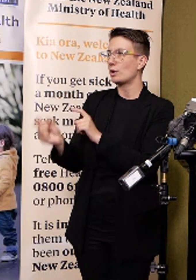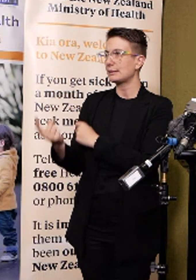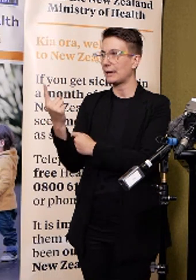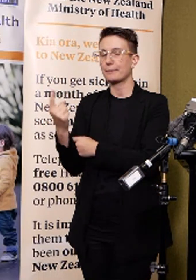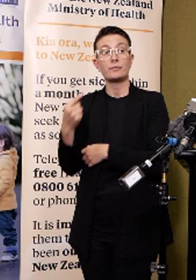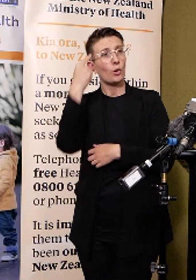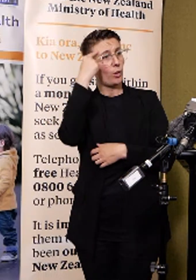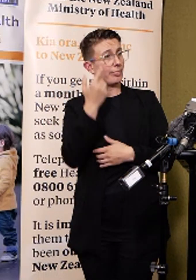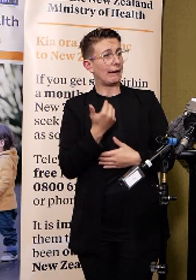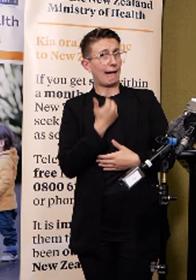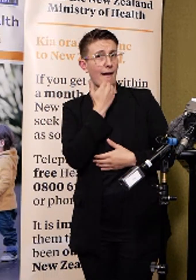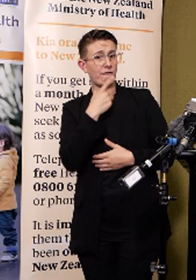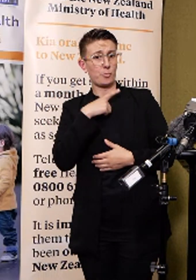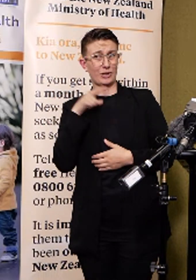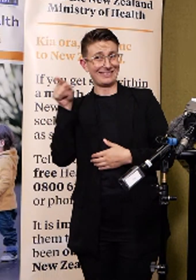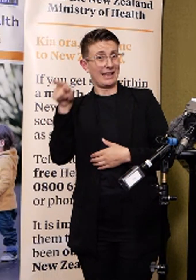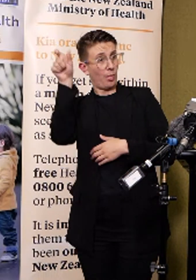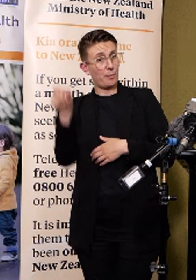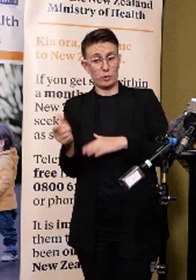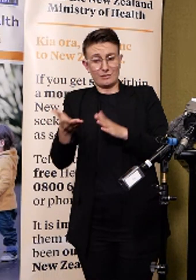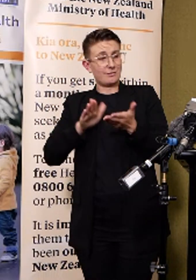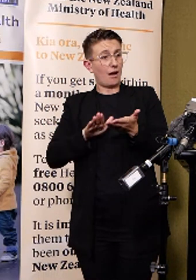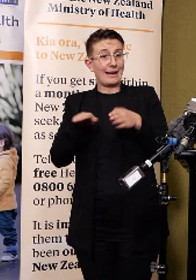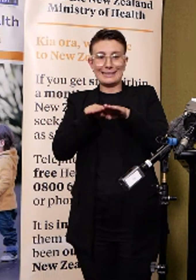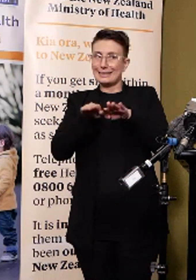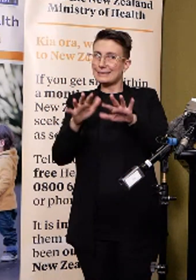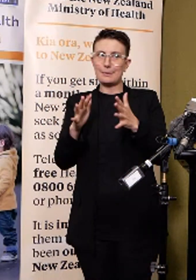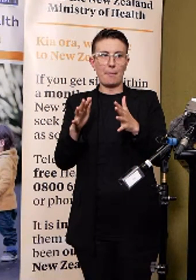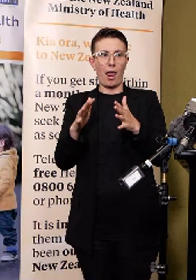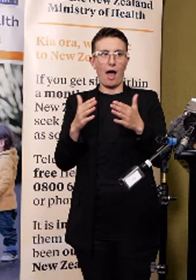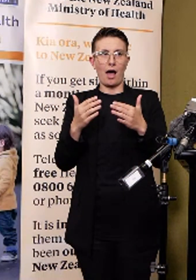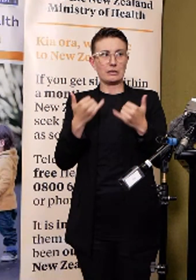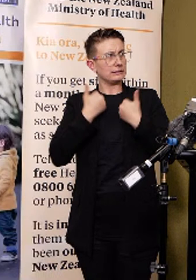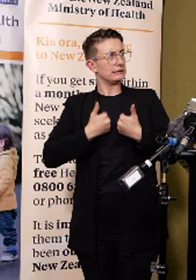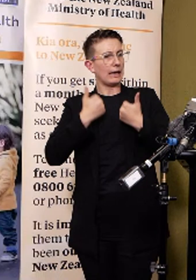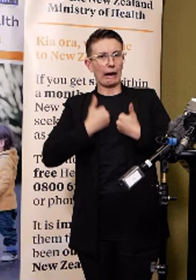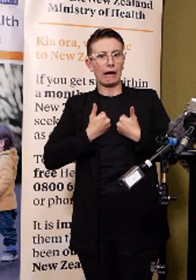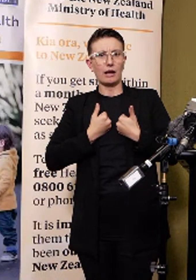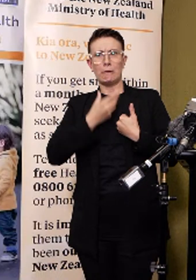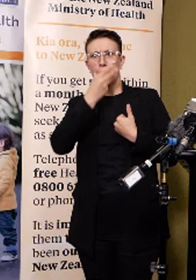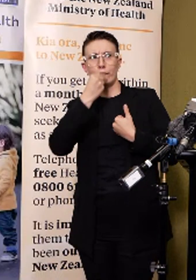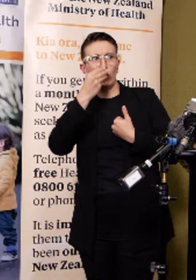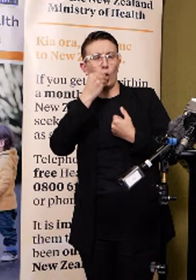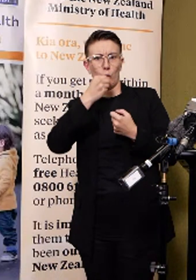the symptoms were similar to the coronavirus that this person had? Of course, in all these situations,